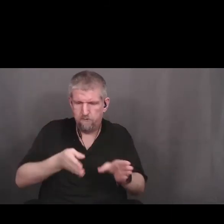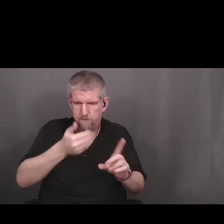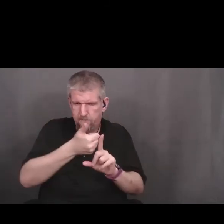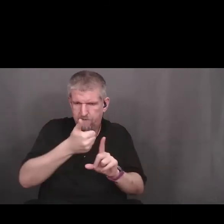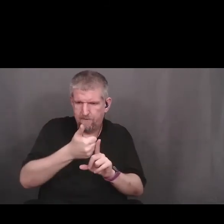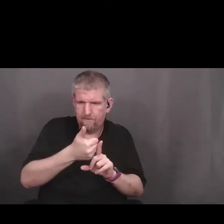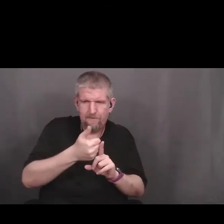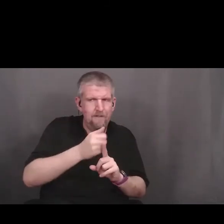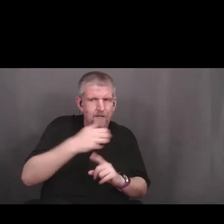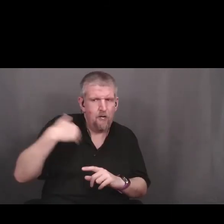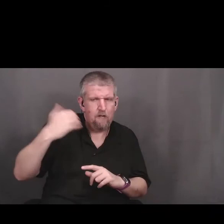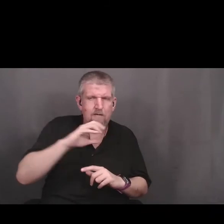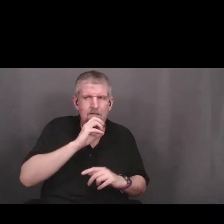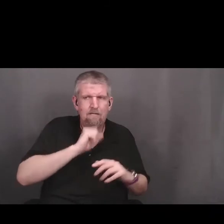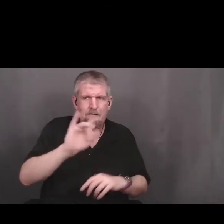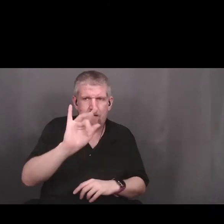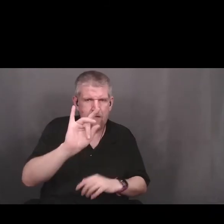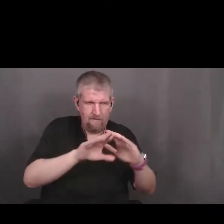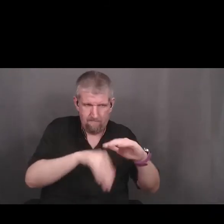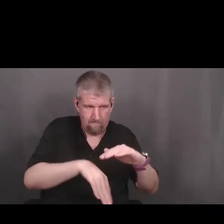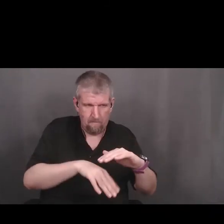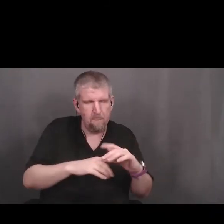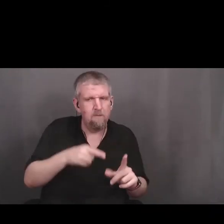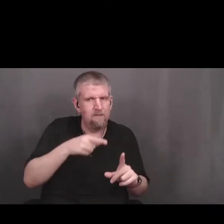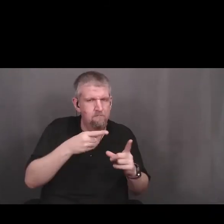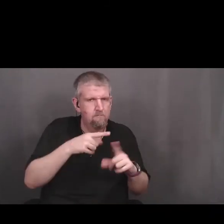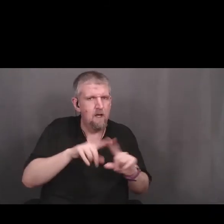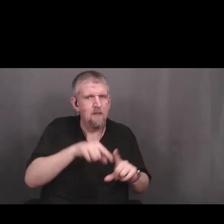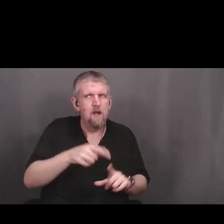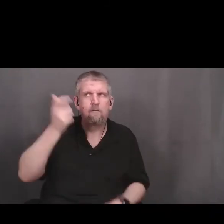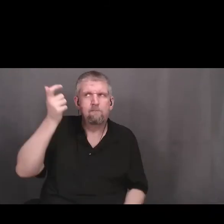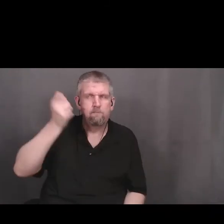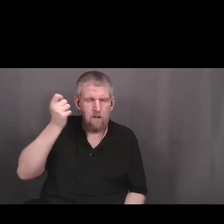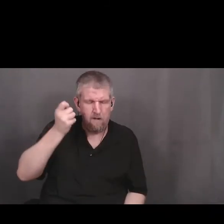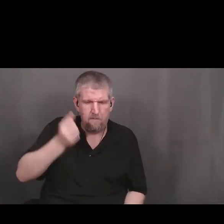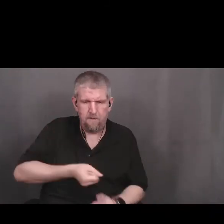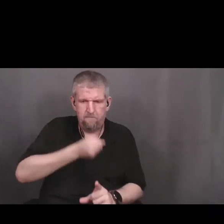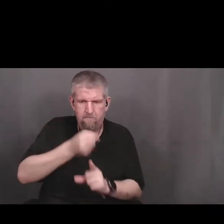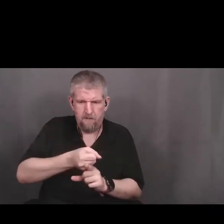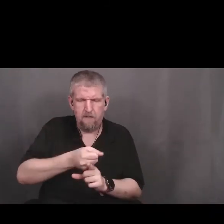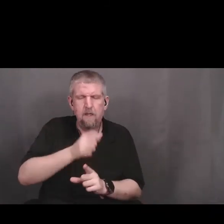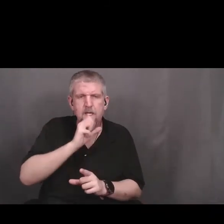than 18 years old is getting benefits then at 18 years old, I think it gets reevaluated.